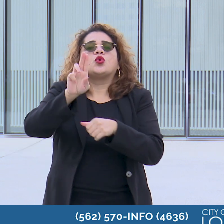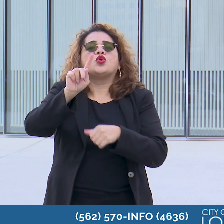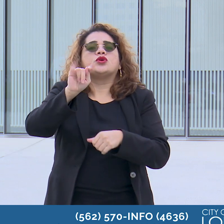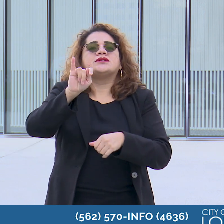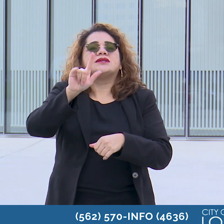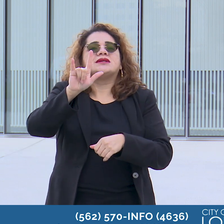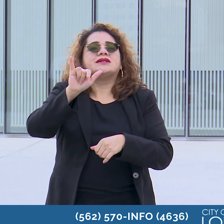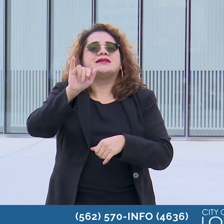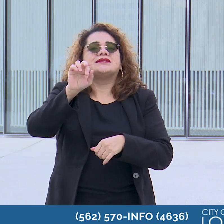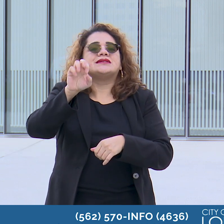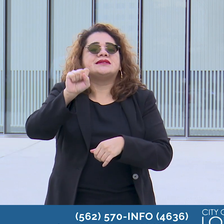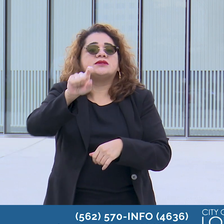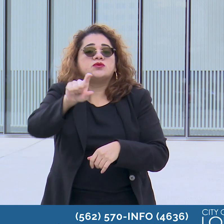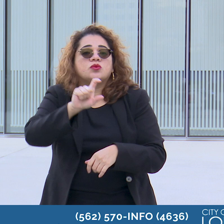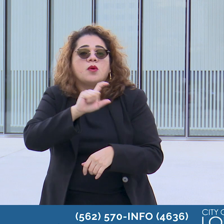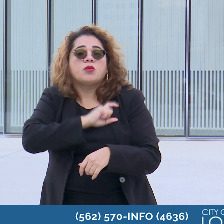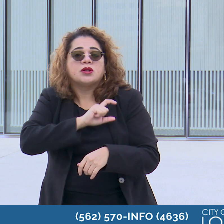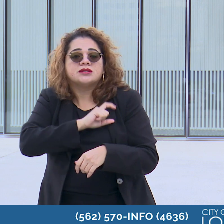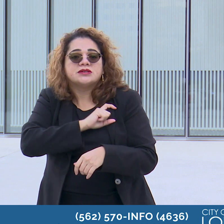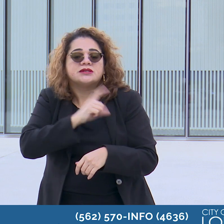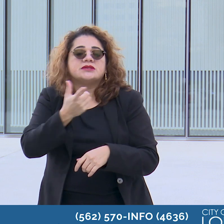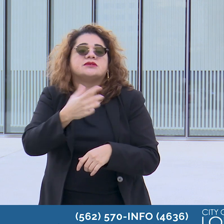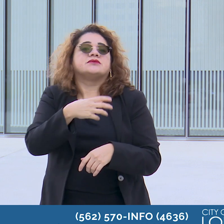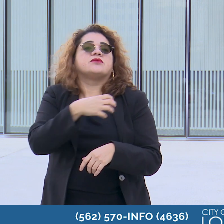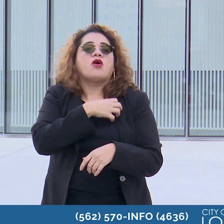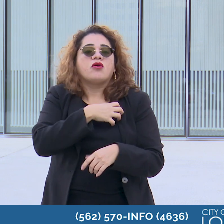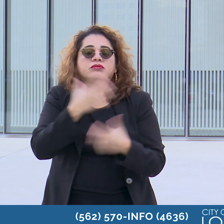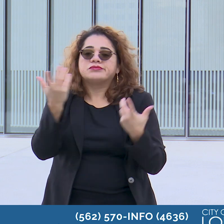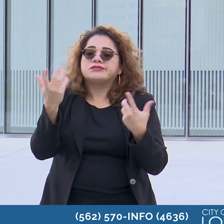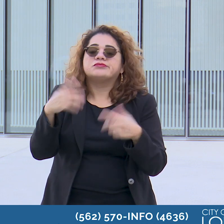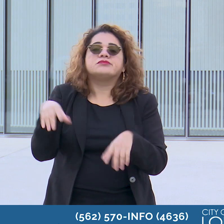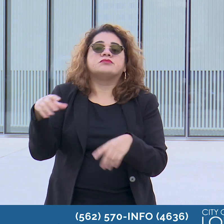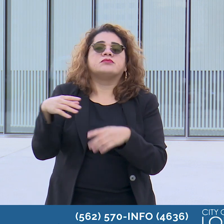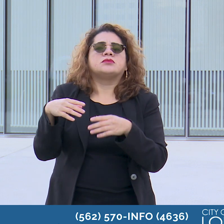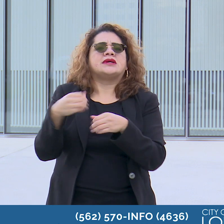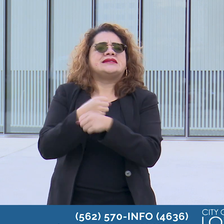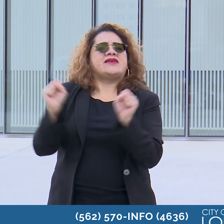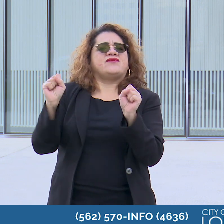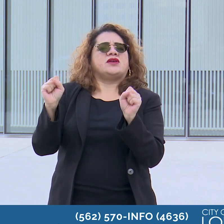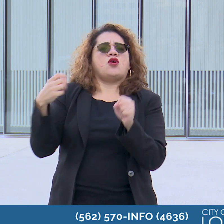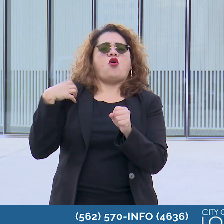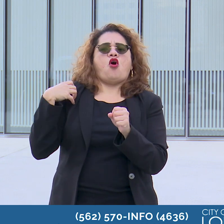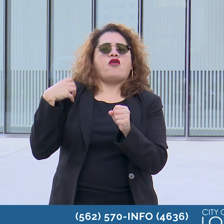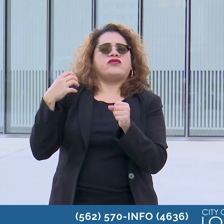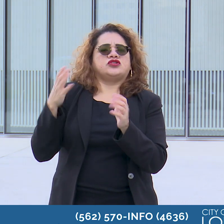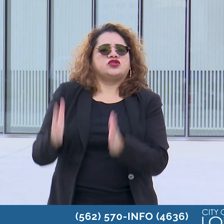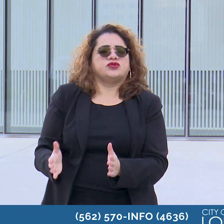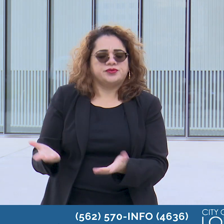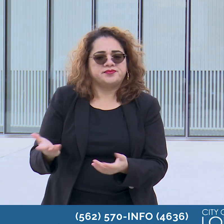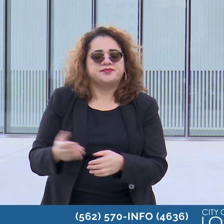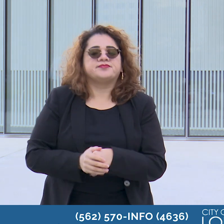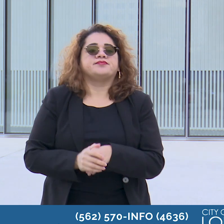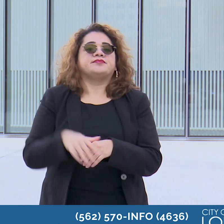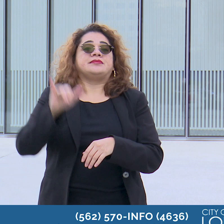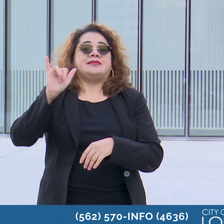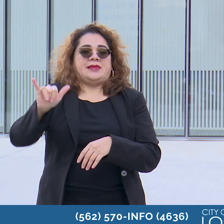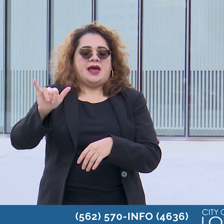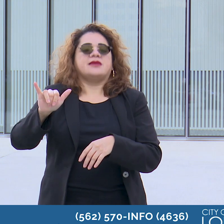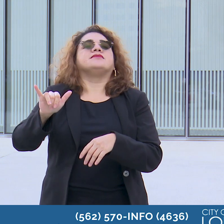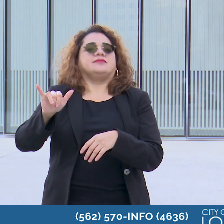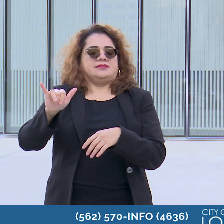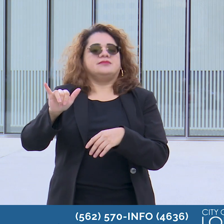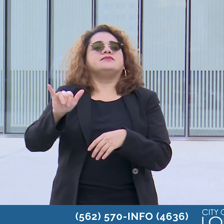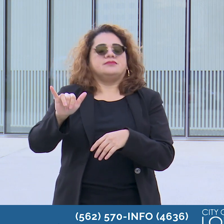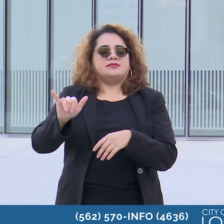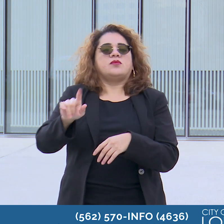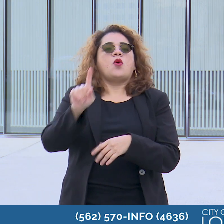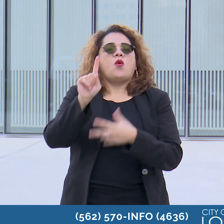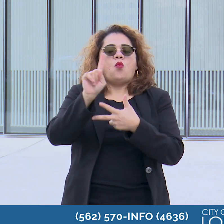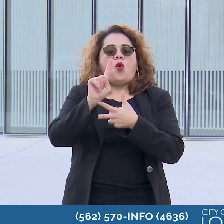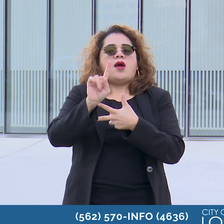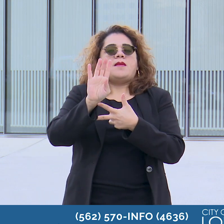officer or other kind of public safety officer, those vaccinations will come in 1B.